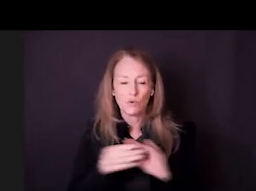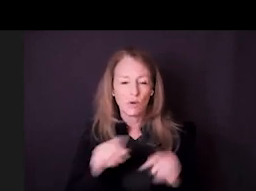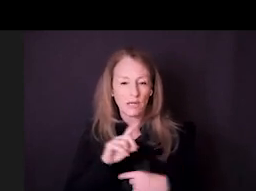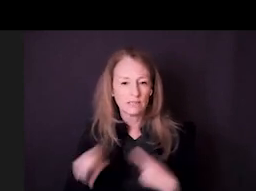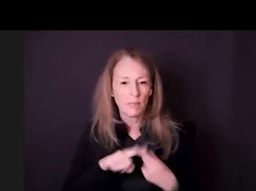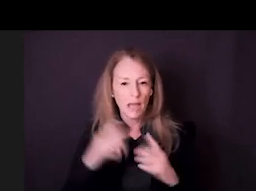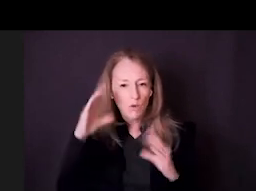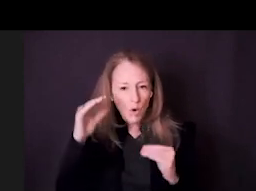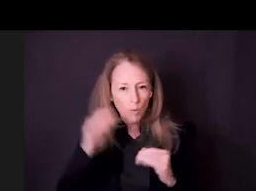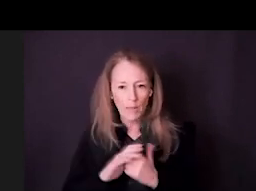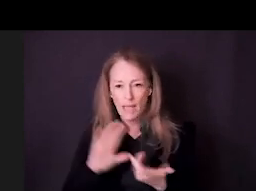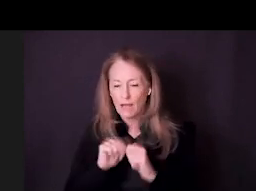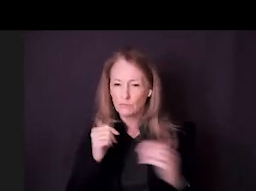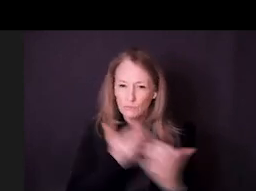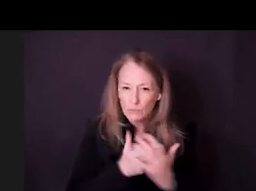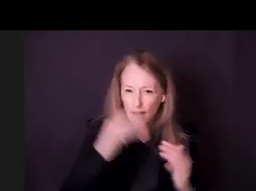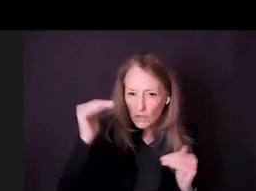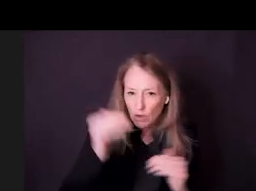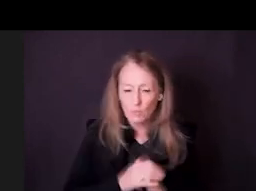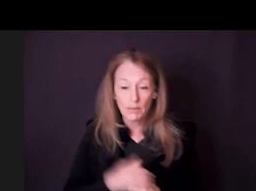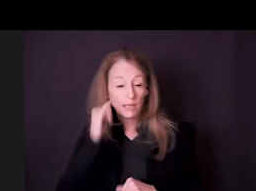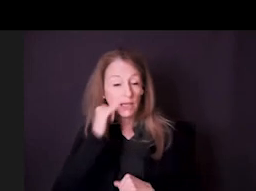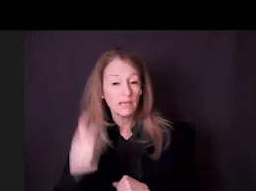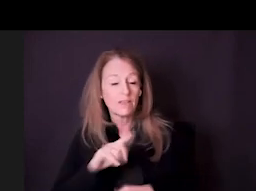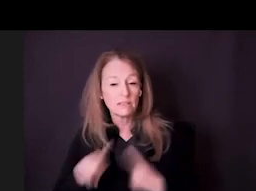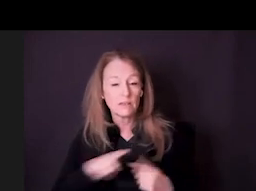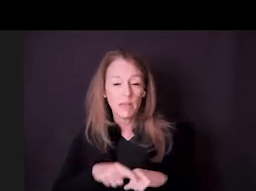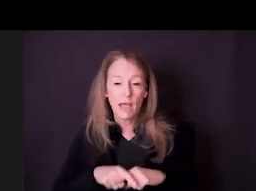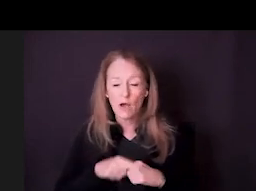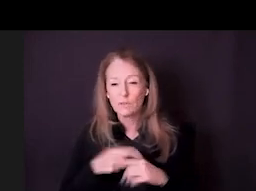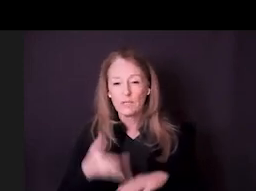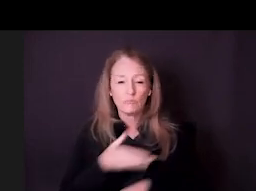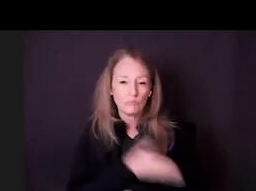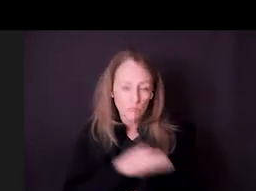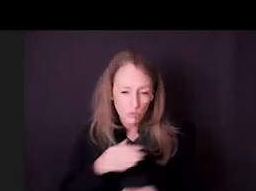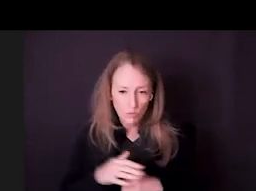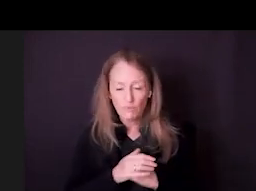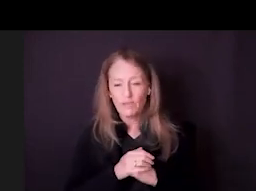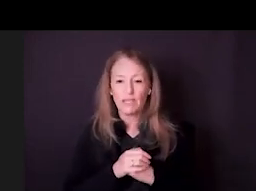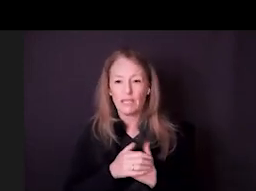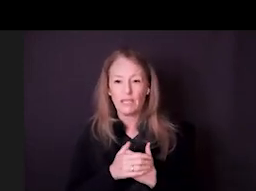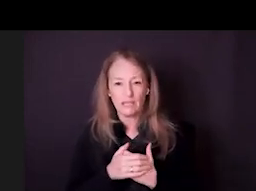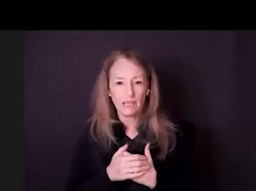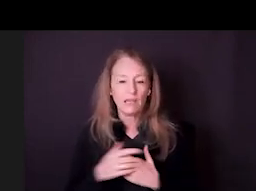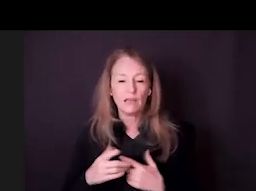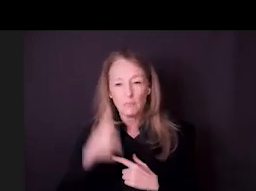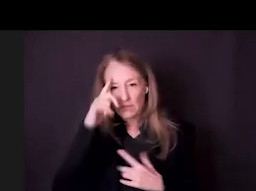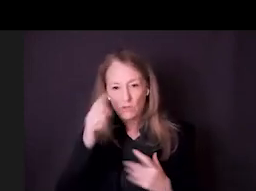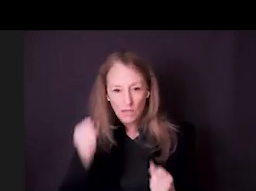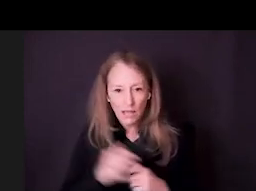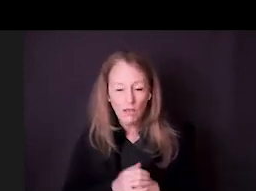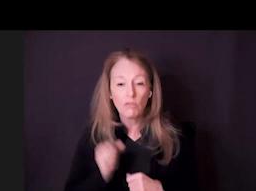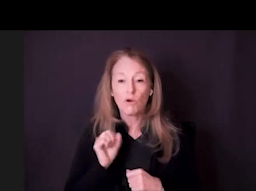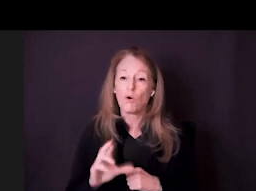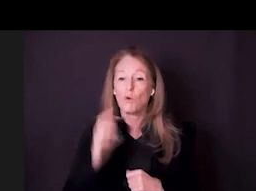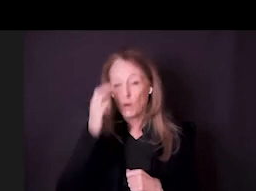IT IS ABOUT ACCESS TO HEALTH OR YOUTH OR POLICY OR HEARING ABOUT